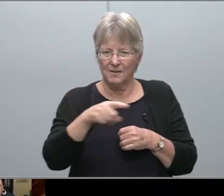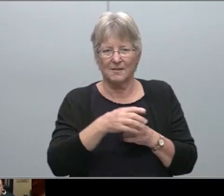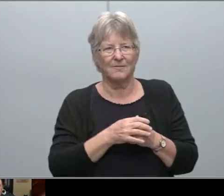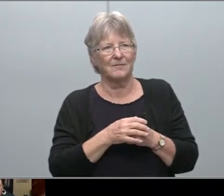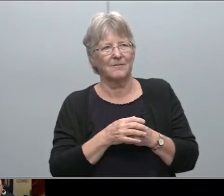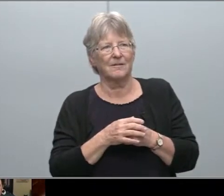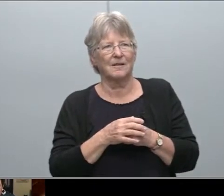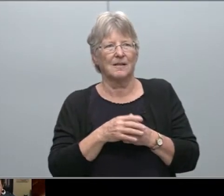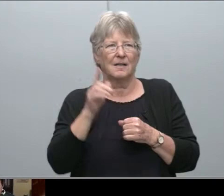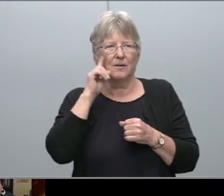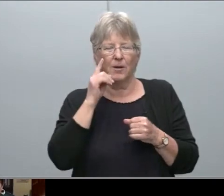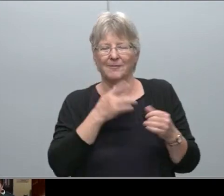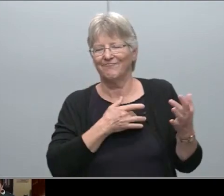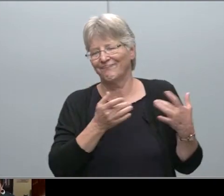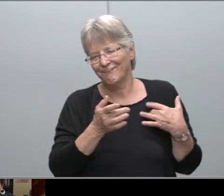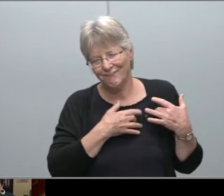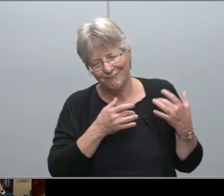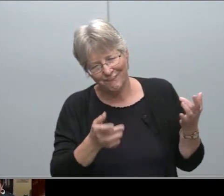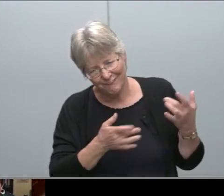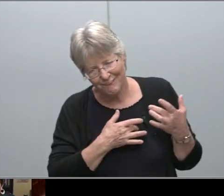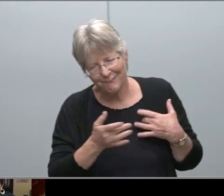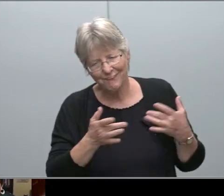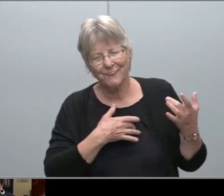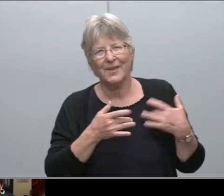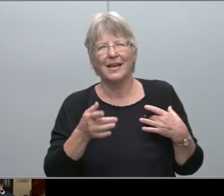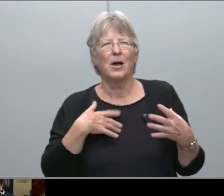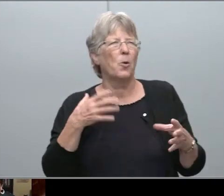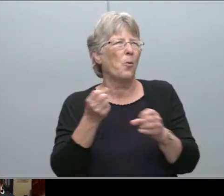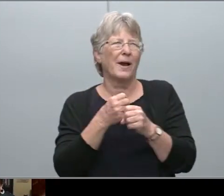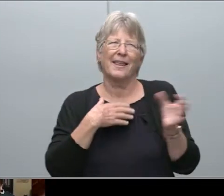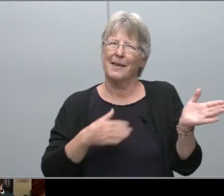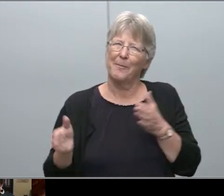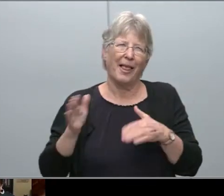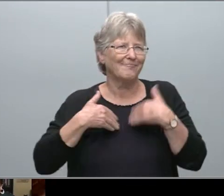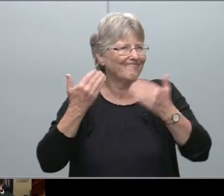I'm also the executive director for the Long Beach Education Foundation.